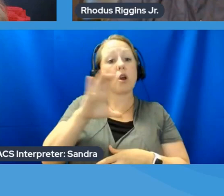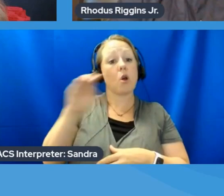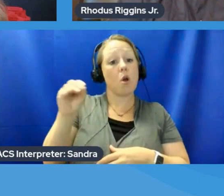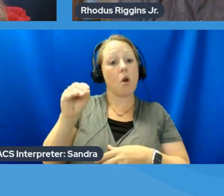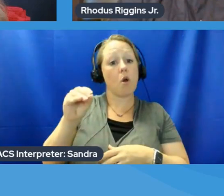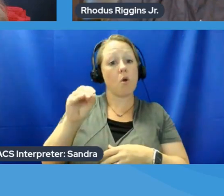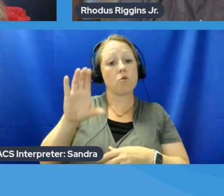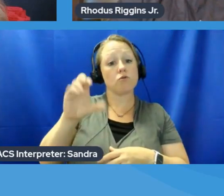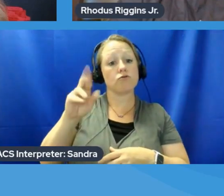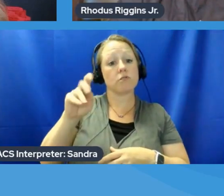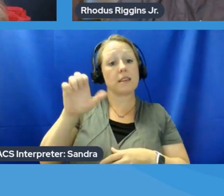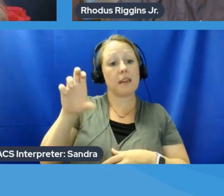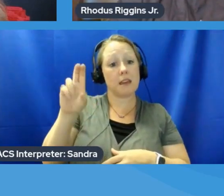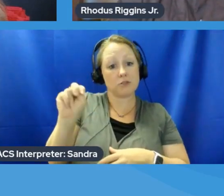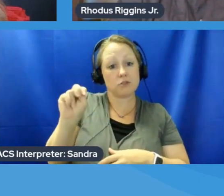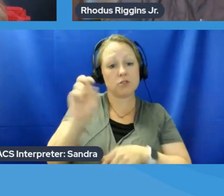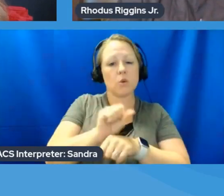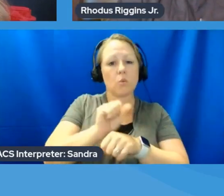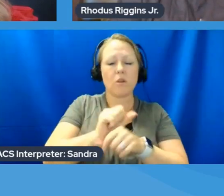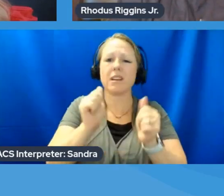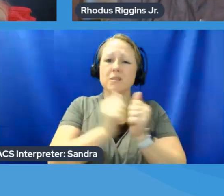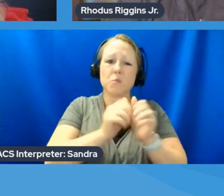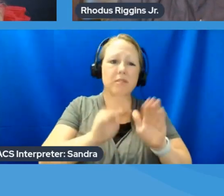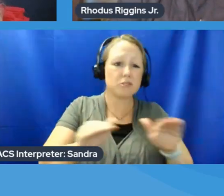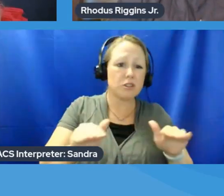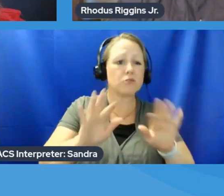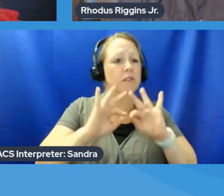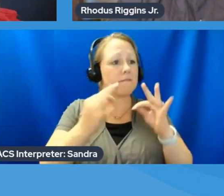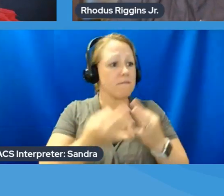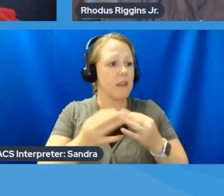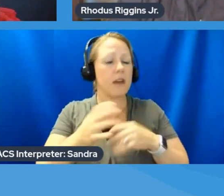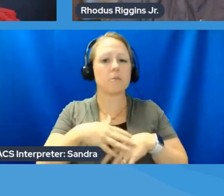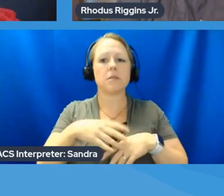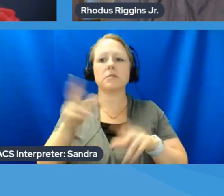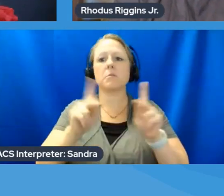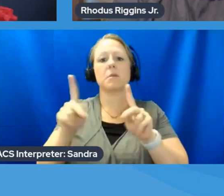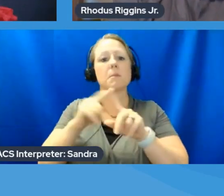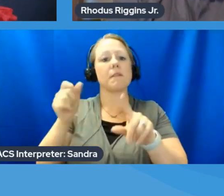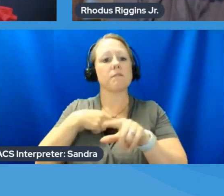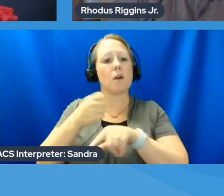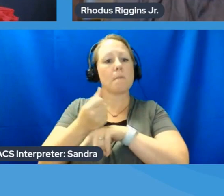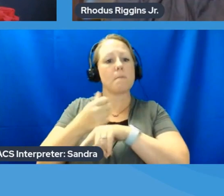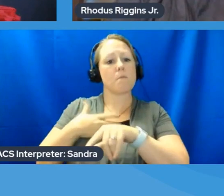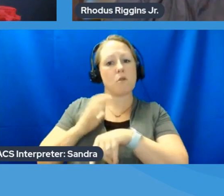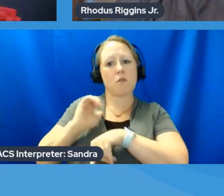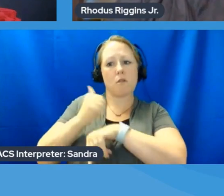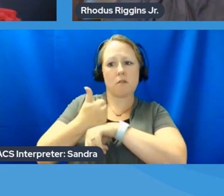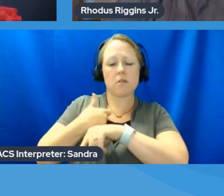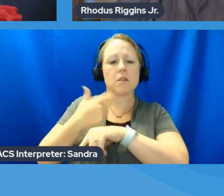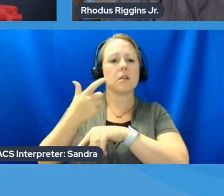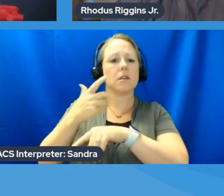as well as practitioners and centerpiece programs, as well as all intervention services. So I think, you know,